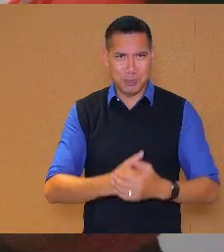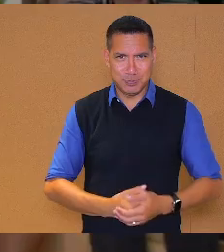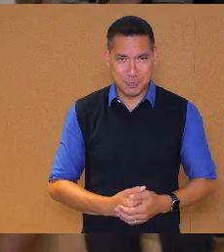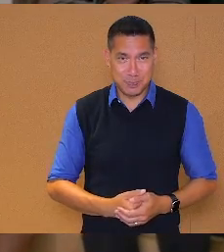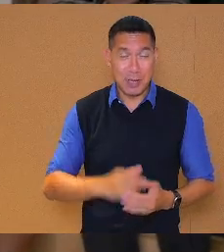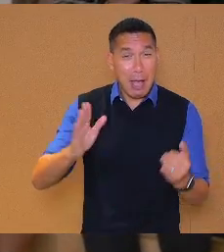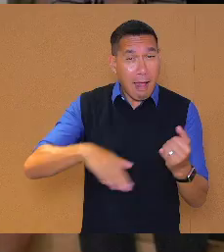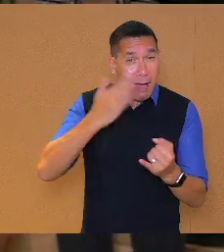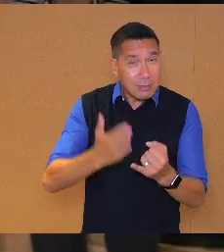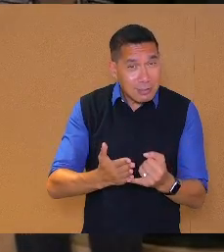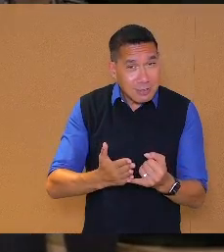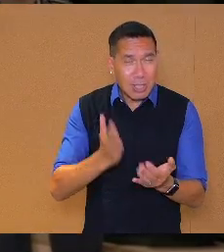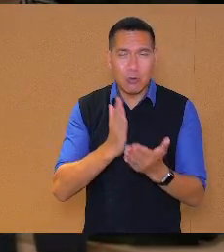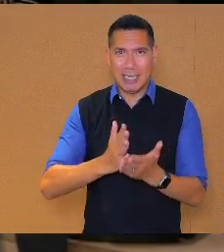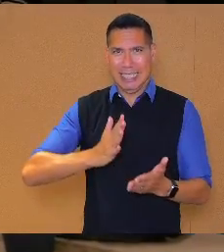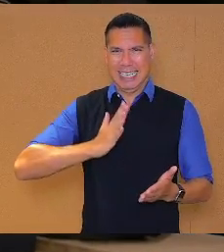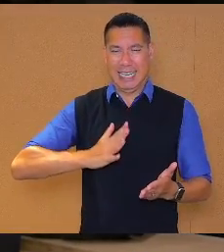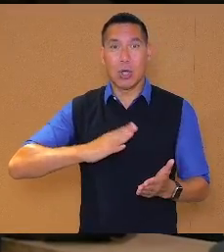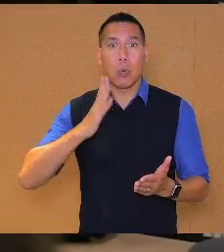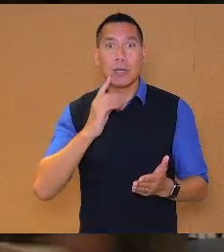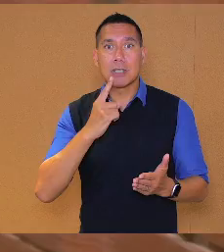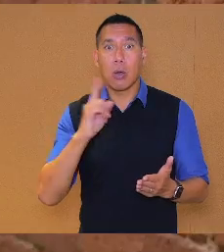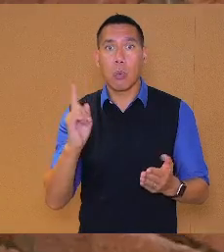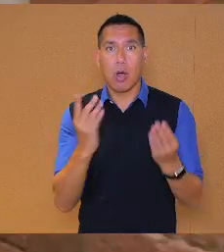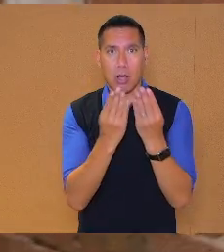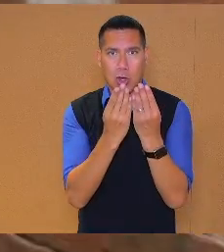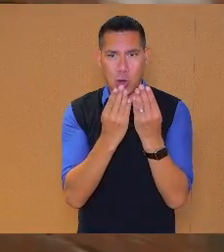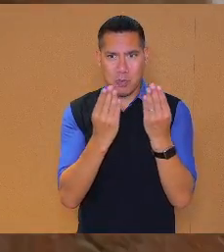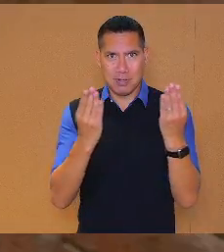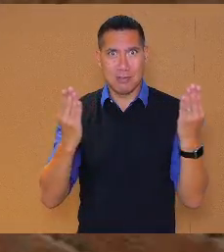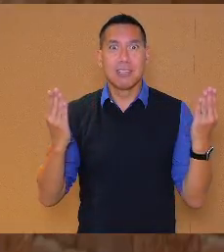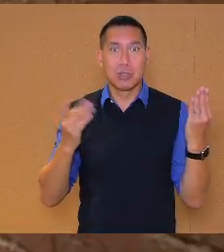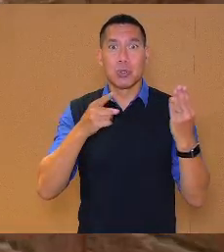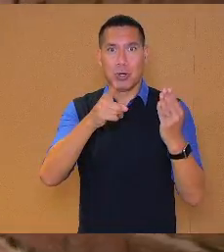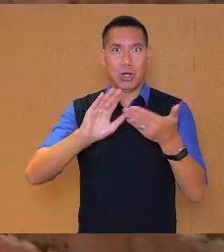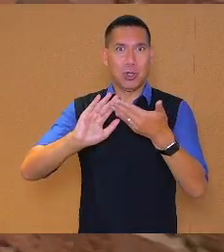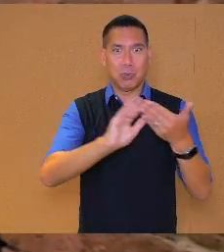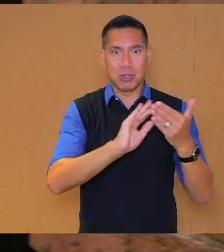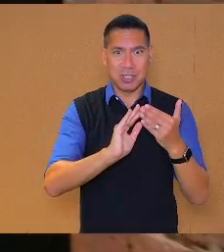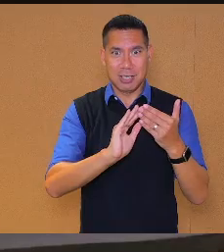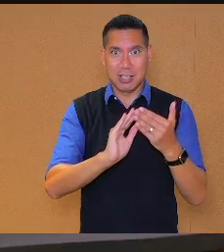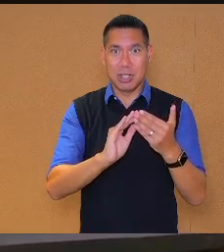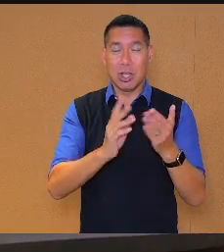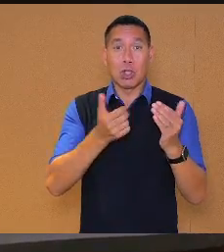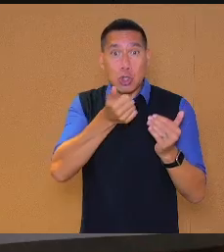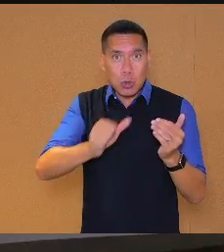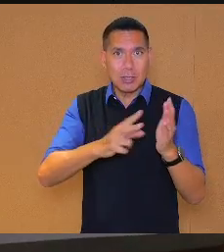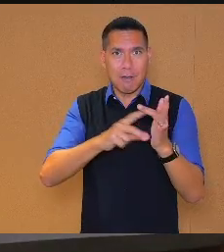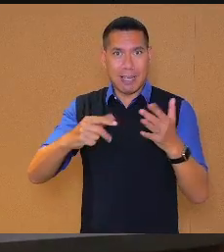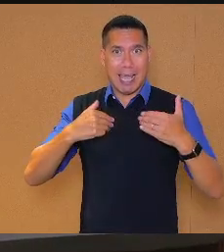Lastly, we really mean it when we say we are opening our doors to the Victorian community, to use VicHealth spaces.